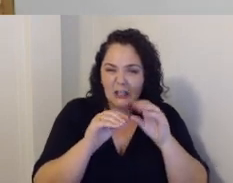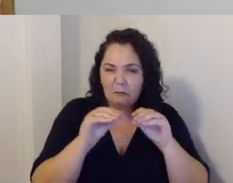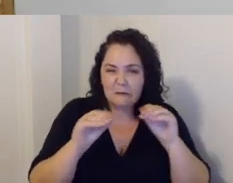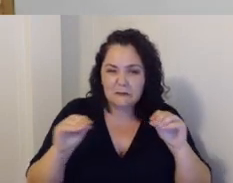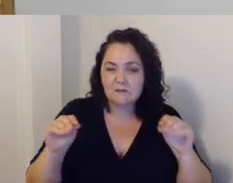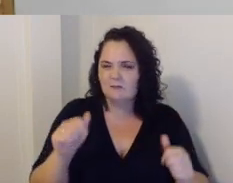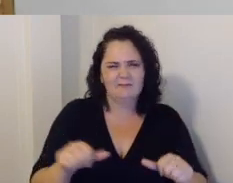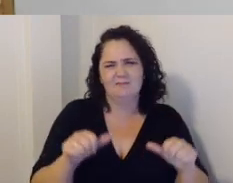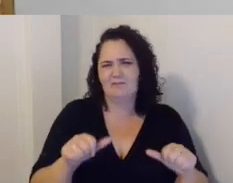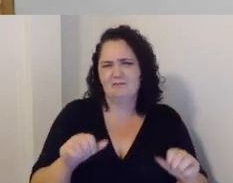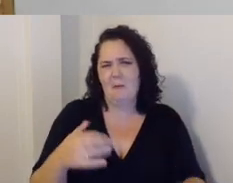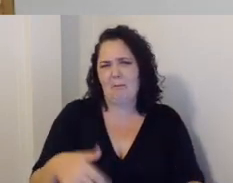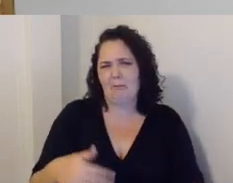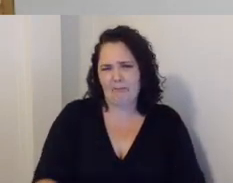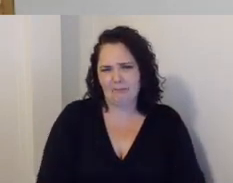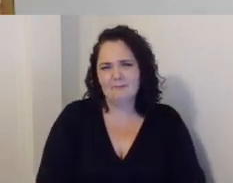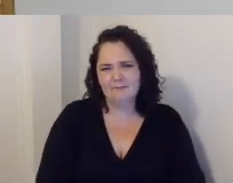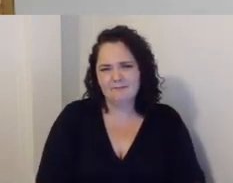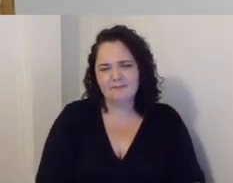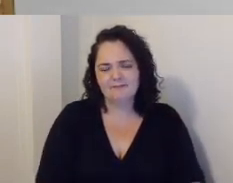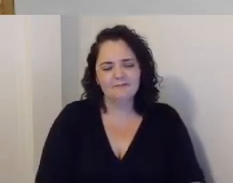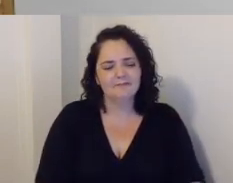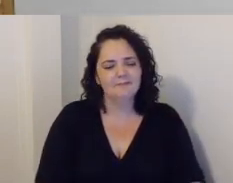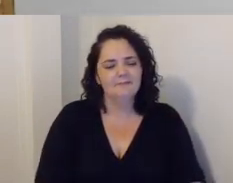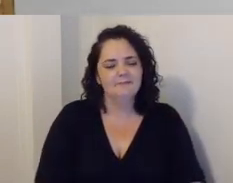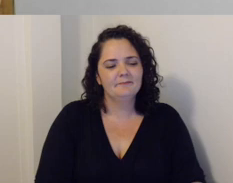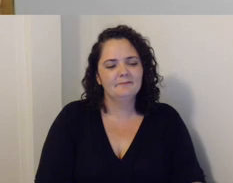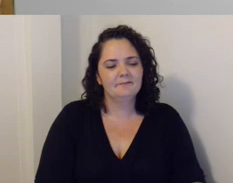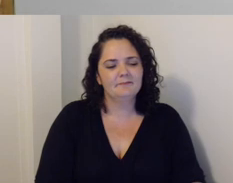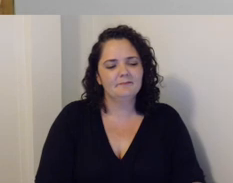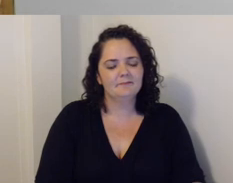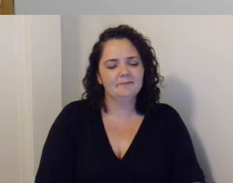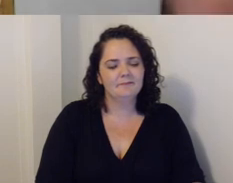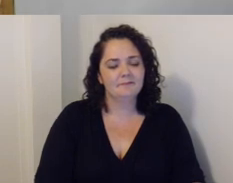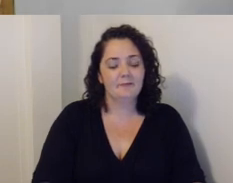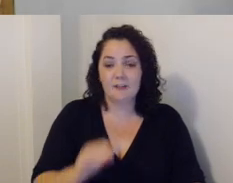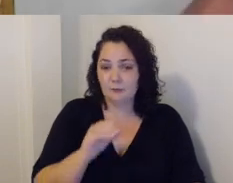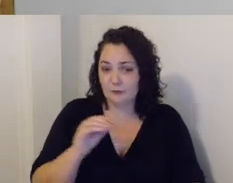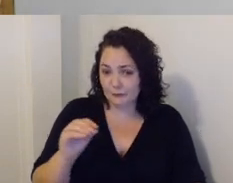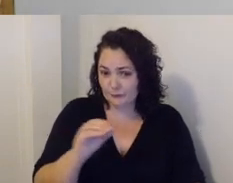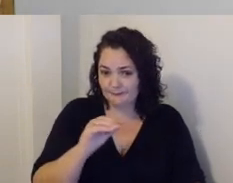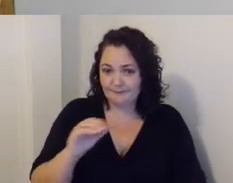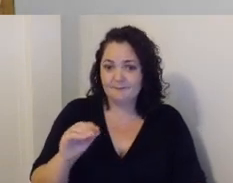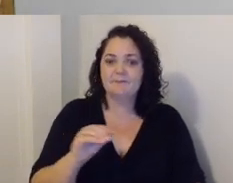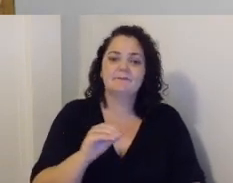deal okay so I'm just sprinkling that chalk on to the surface of my paper like that and then again